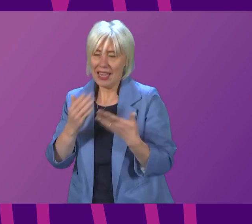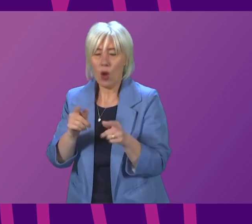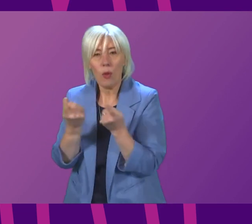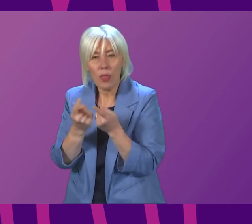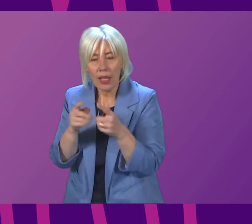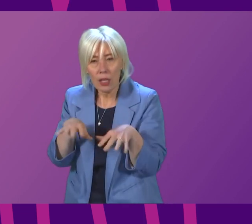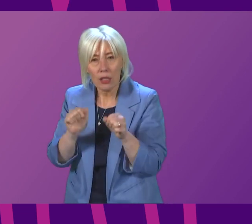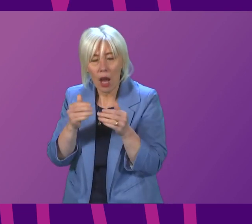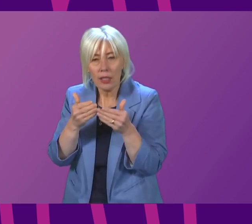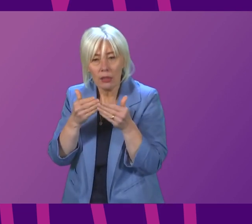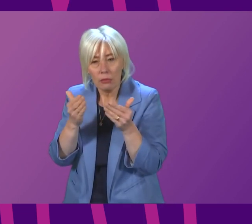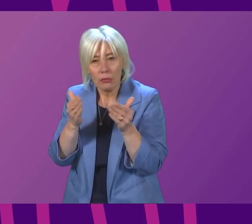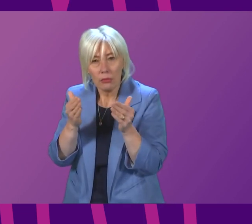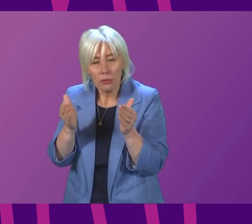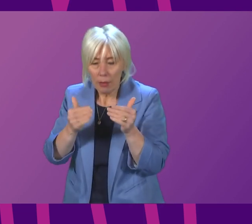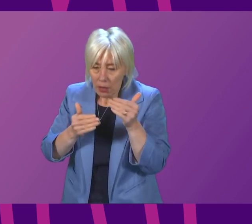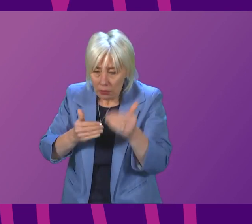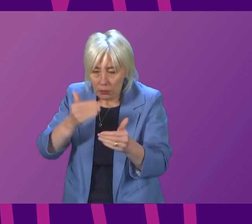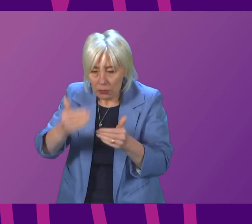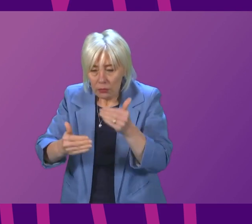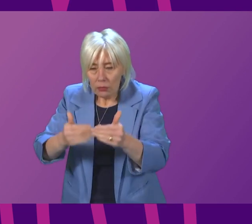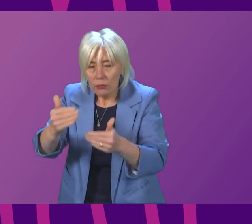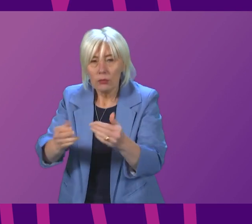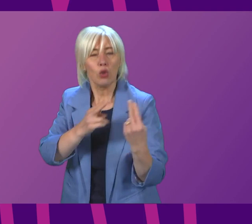so in a safe and responsible way.